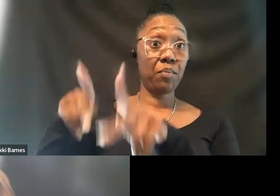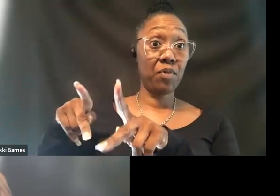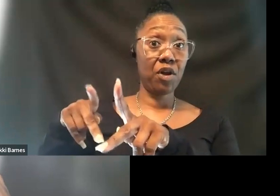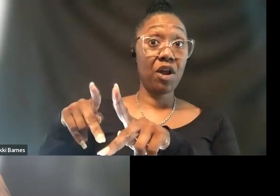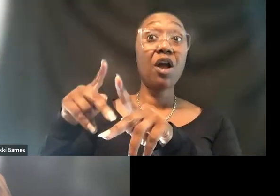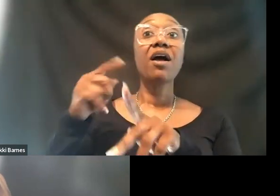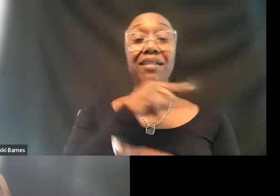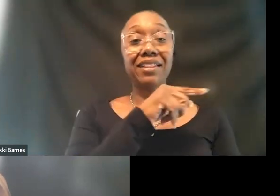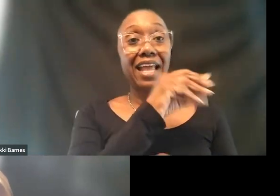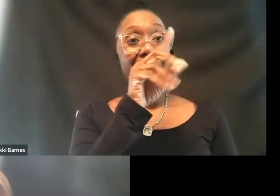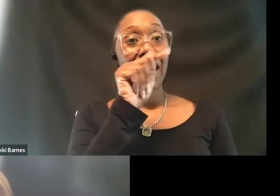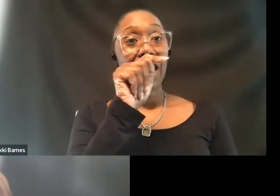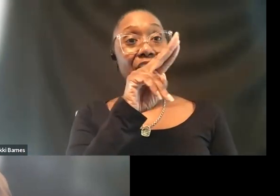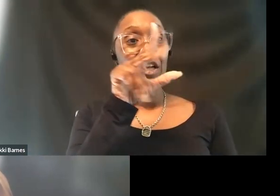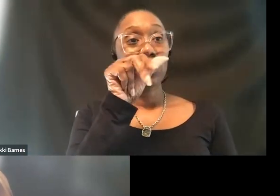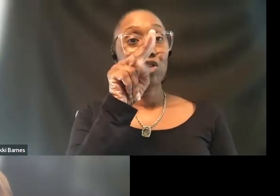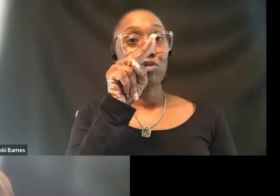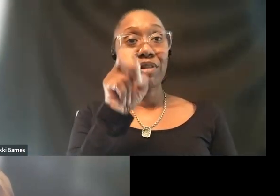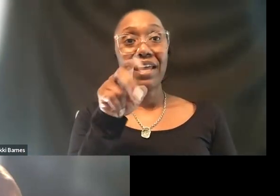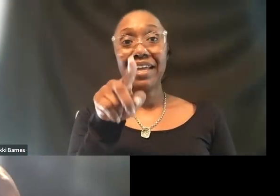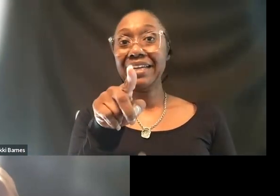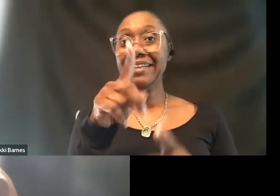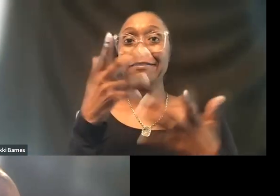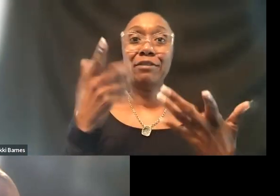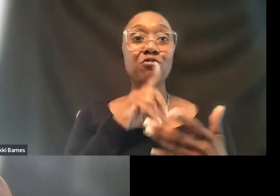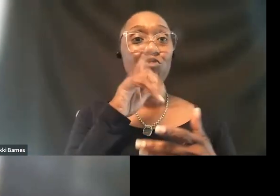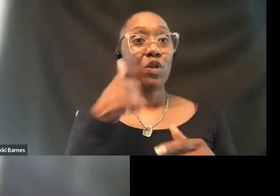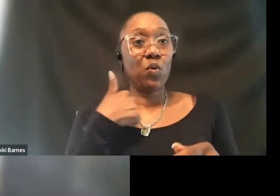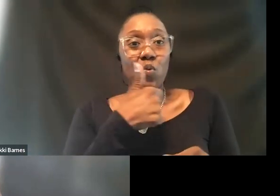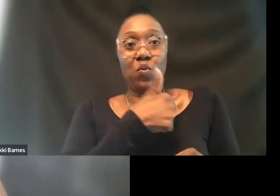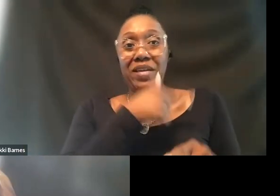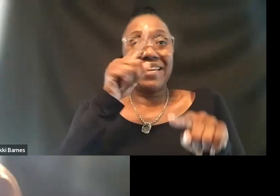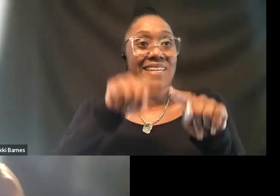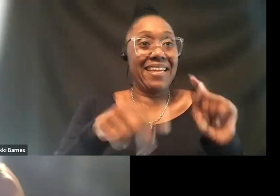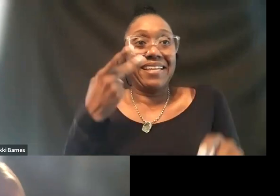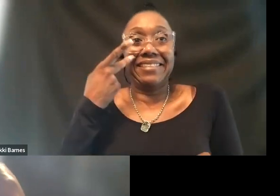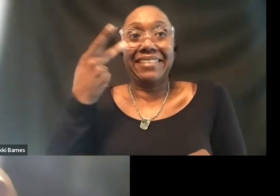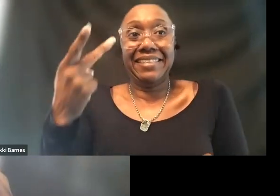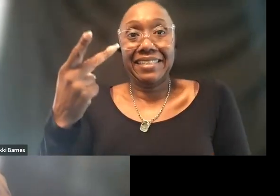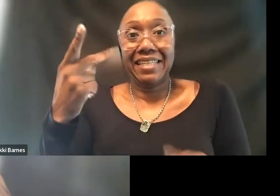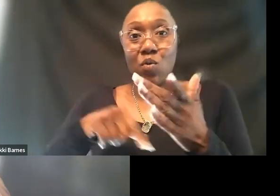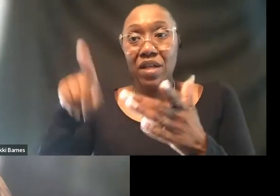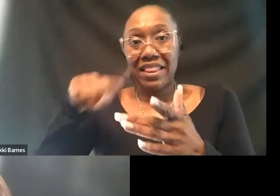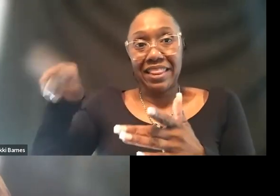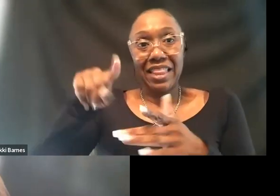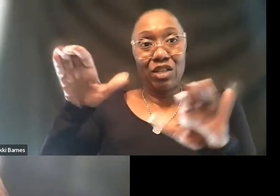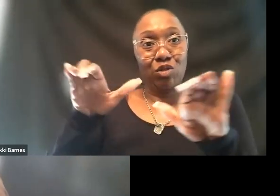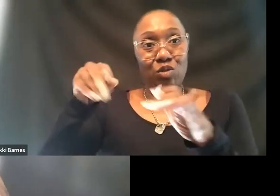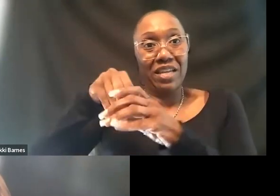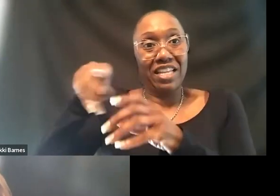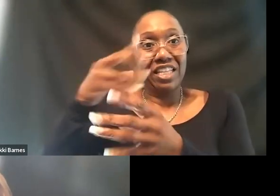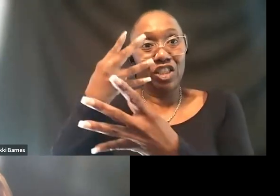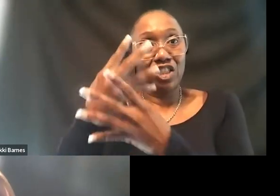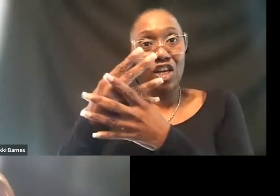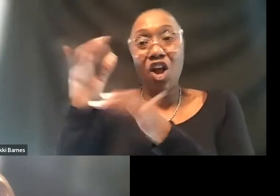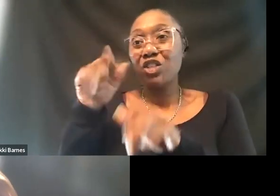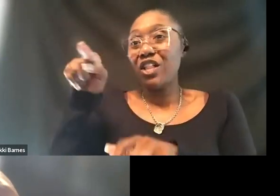We can't we can't see what they do and I imagine that they usually can't see what what we do.